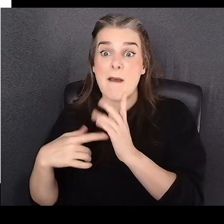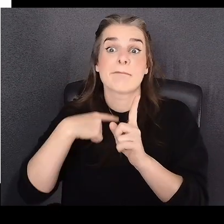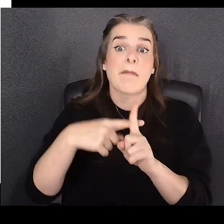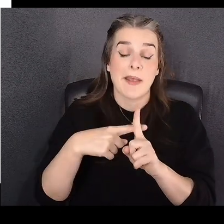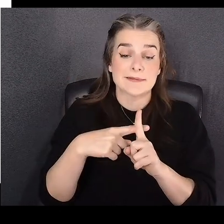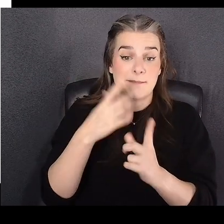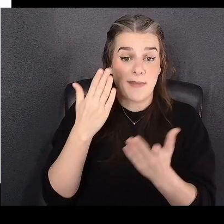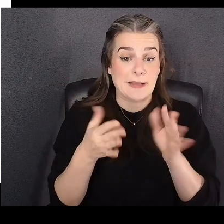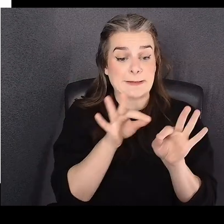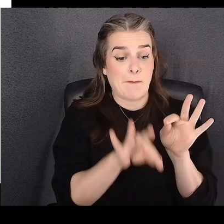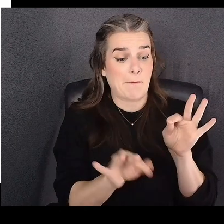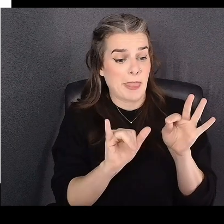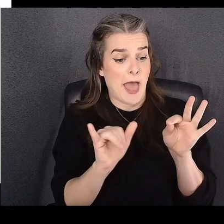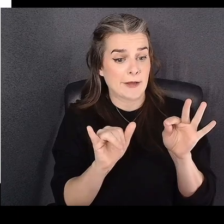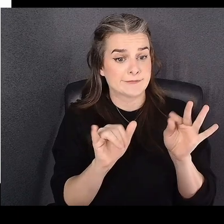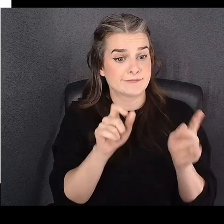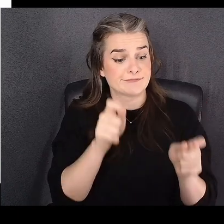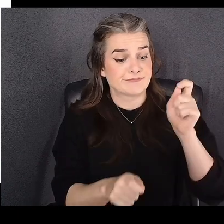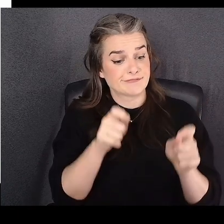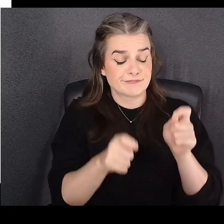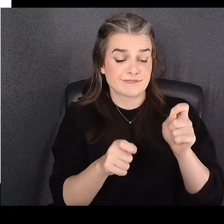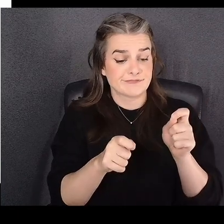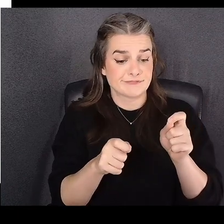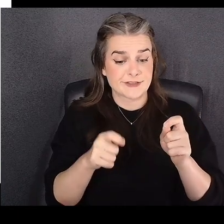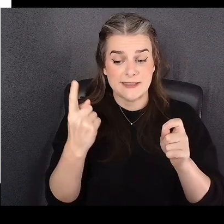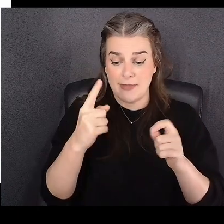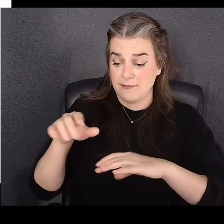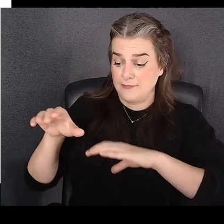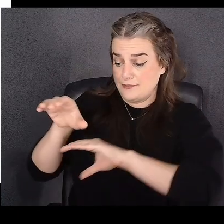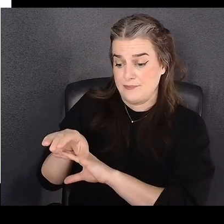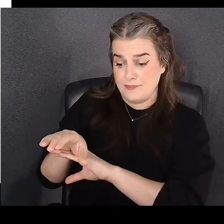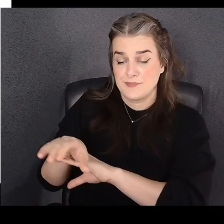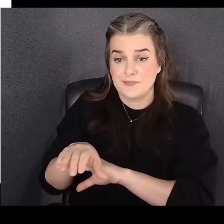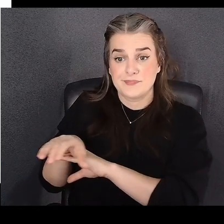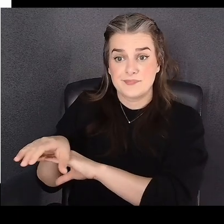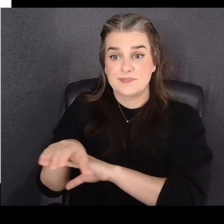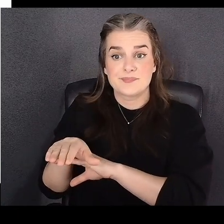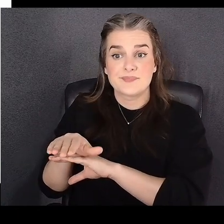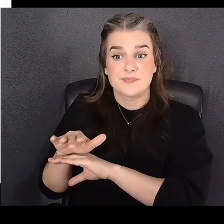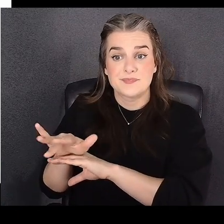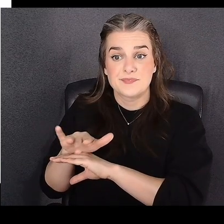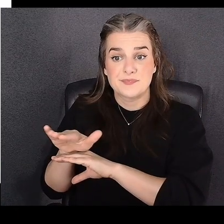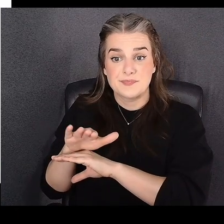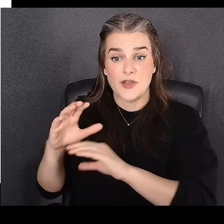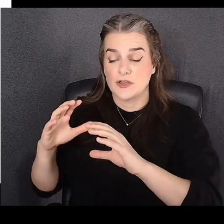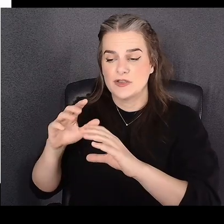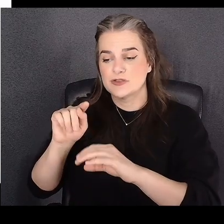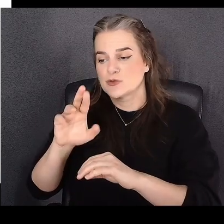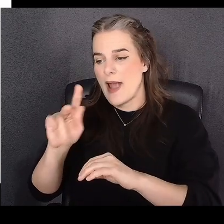to provide a prop under a wrist to use a trackball. And a lot of it is just heavy on education.